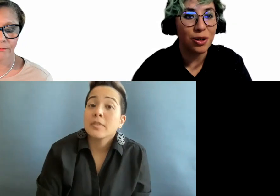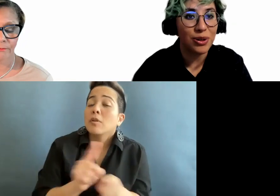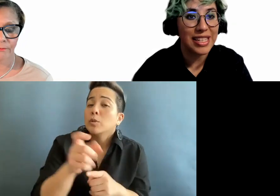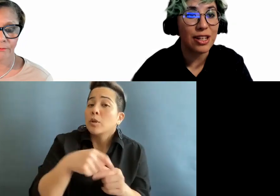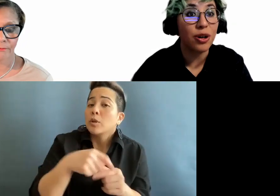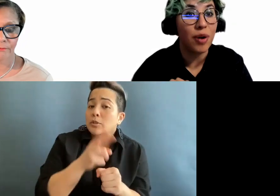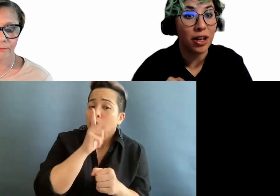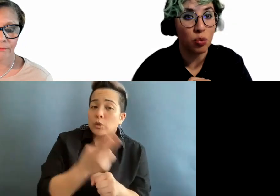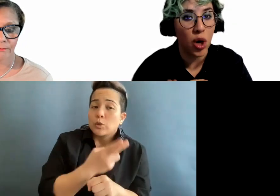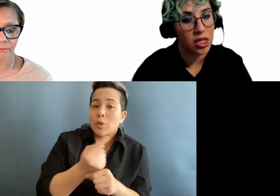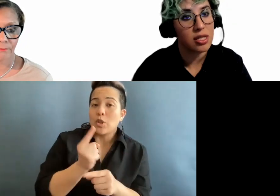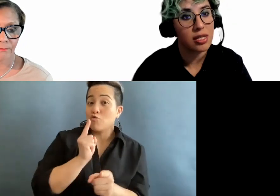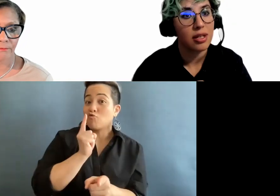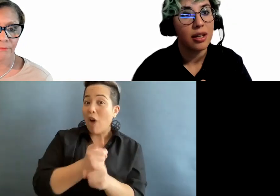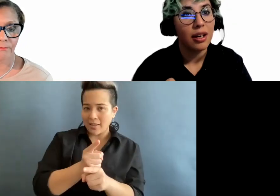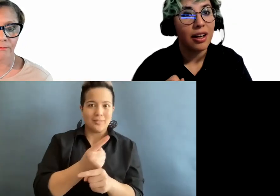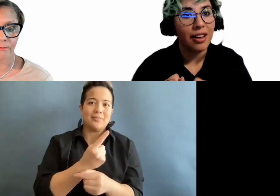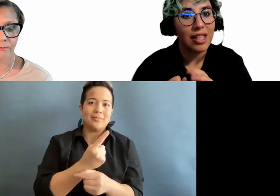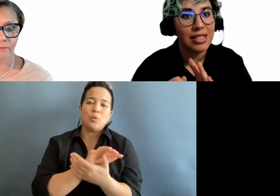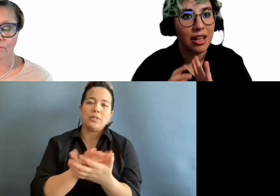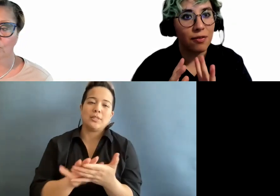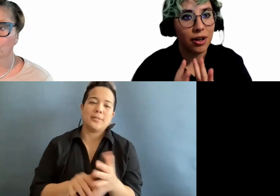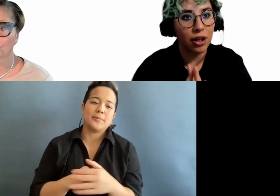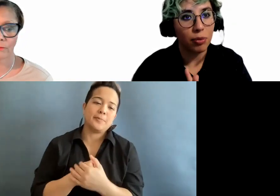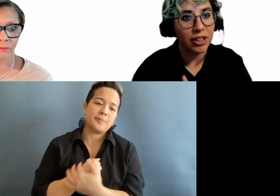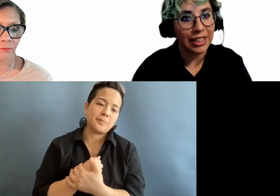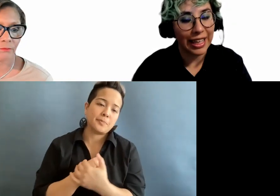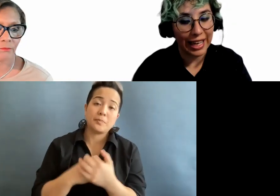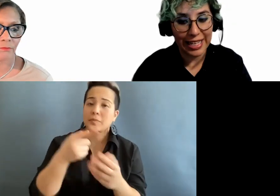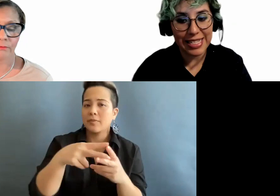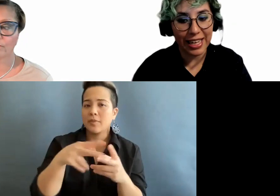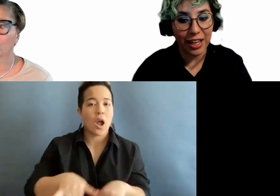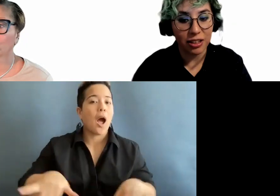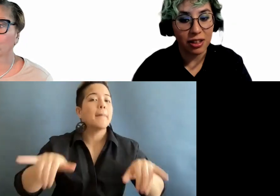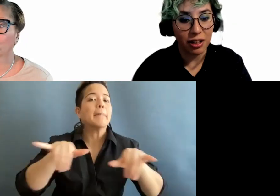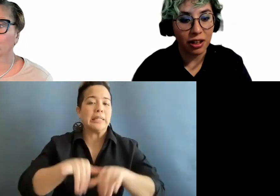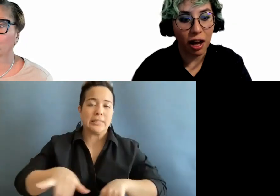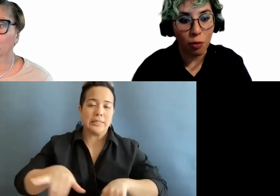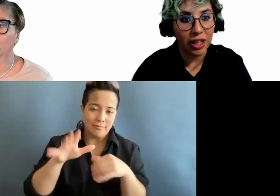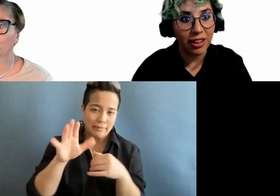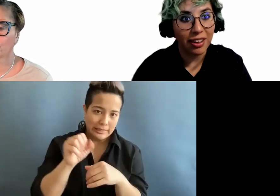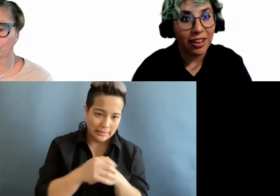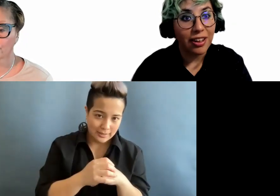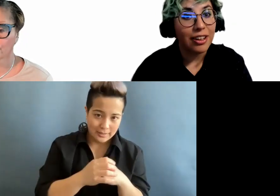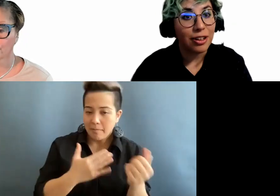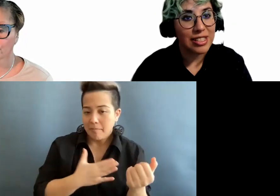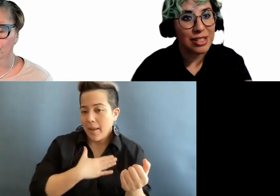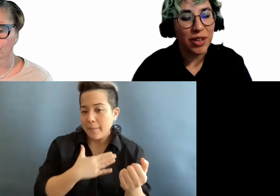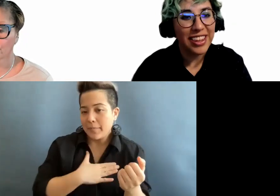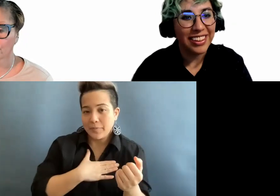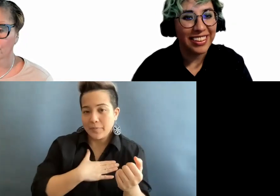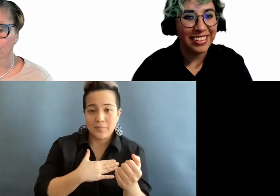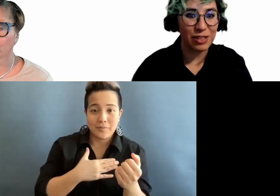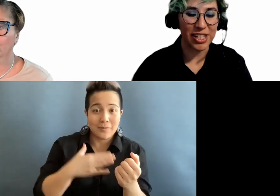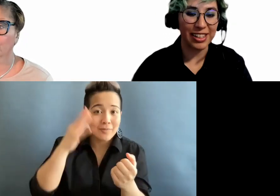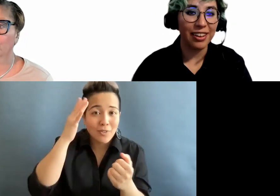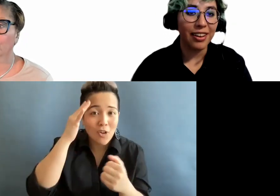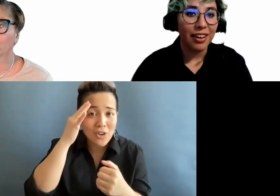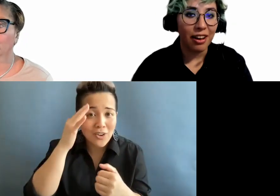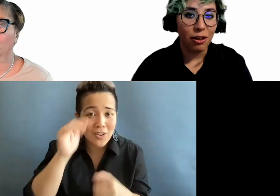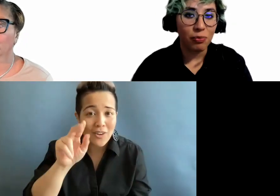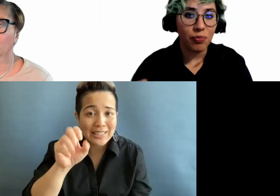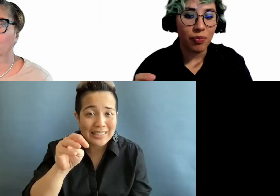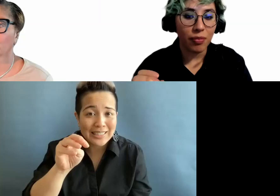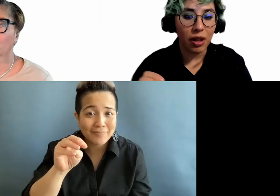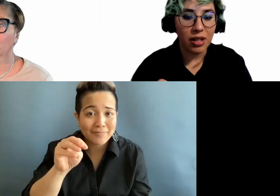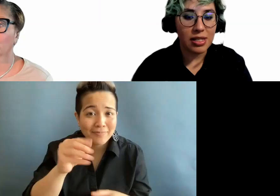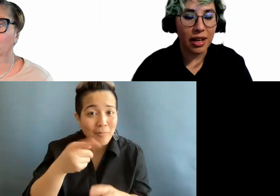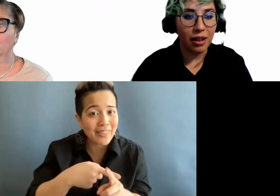are using the correct ones. This is a very common case, and Happy Autism Month especially. It is a